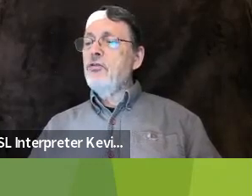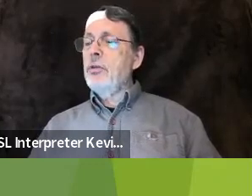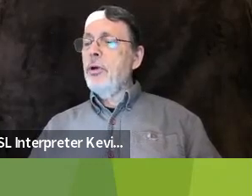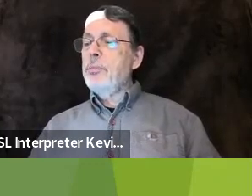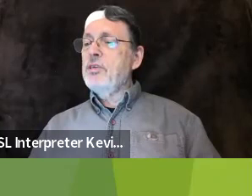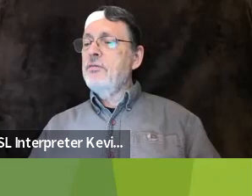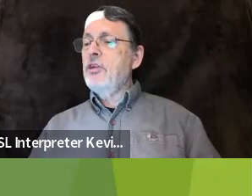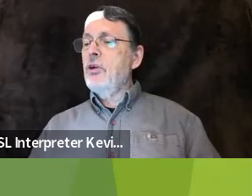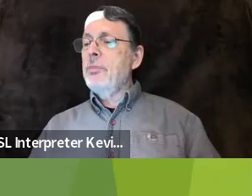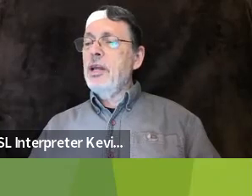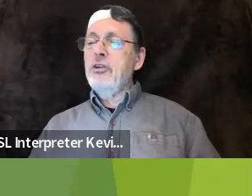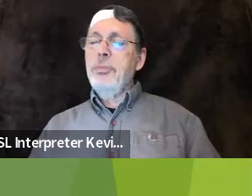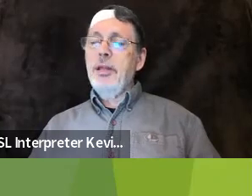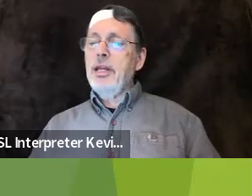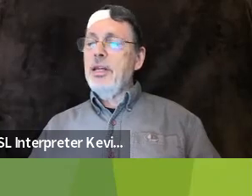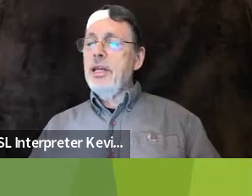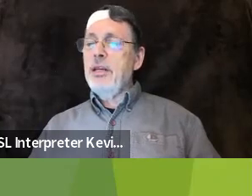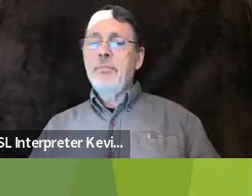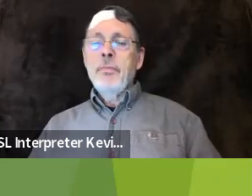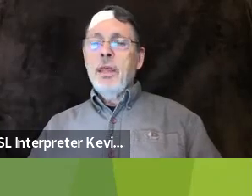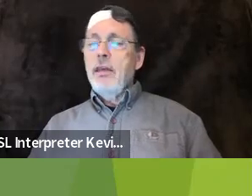for the purposes of determining eligibility and need.